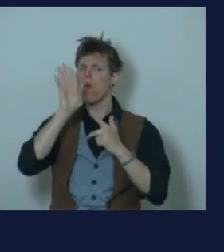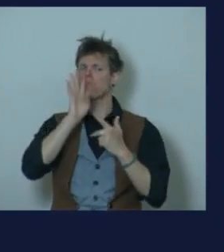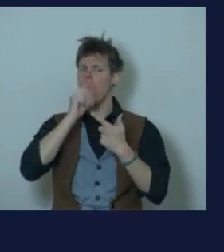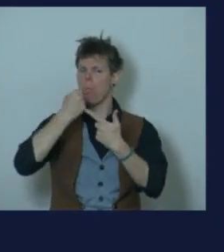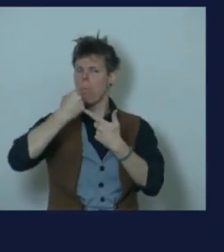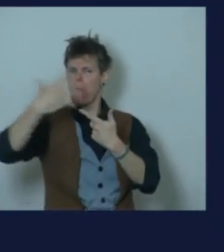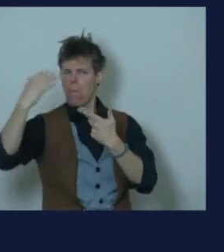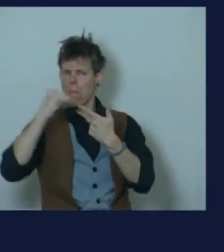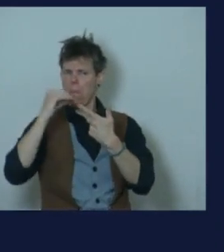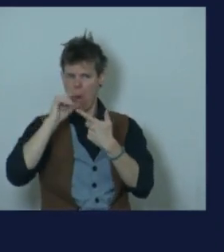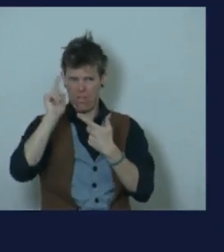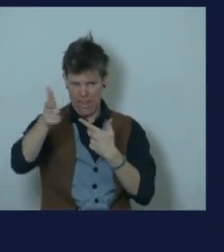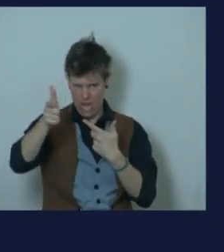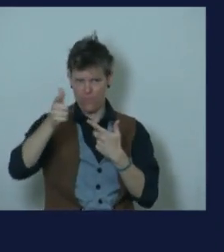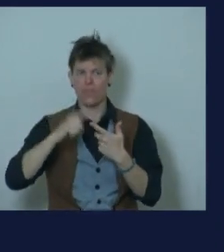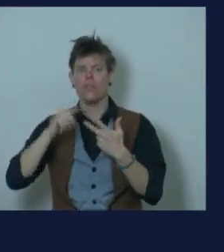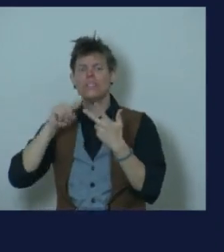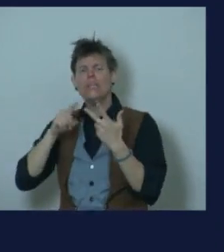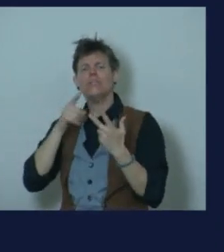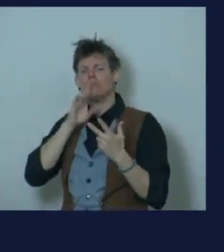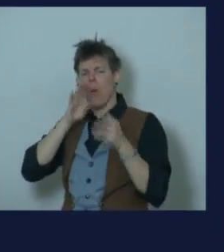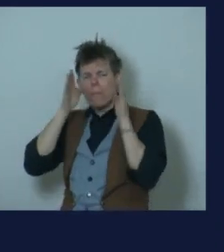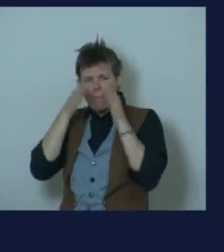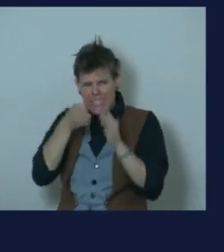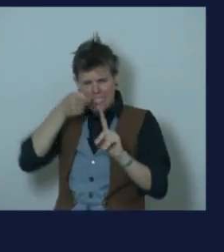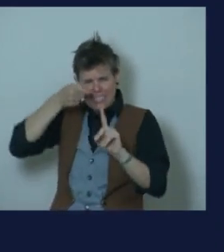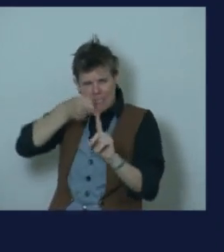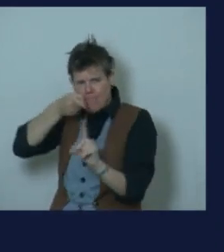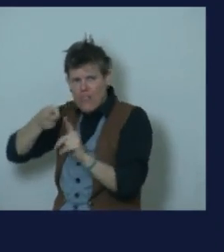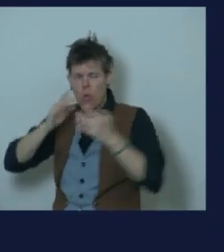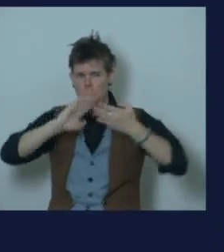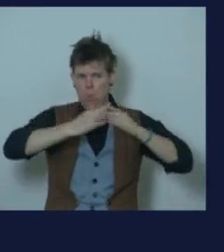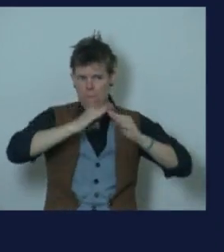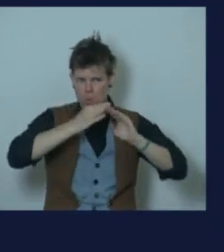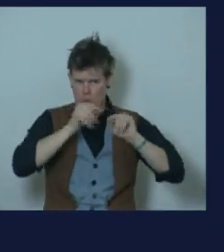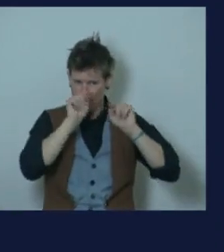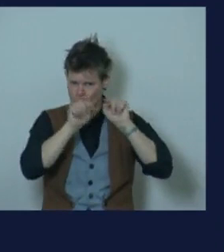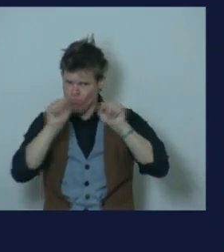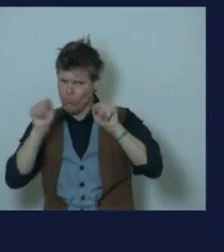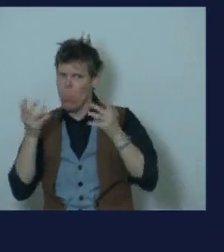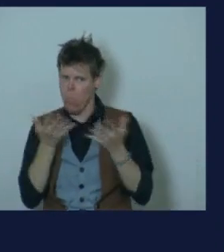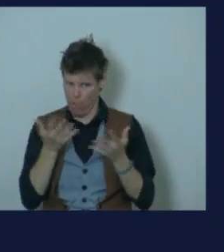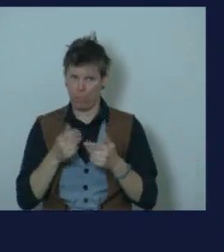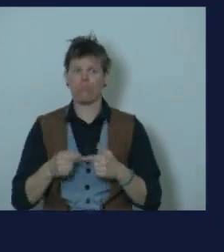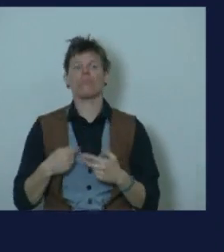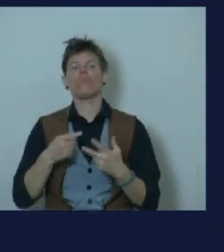SECONDLY, WE BEGAN TO FOCUS ON COMMUNITIES. I WILL TALK MORE ABOUT THAT LATER.